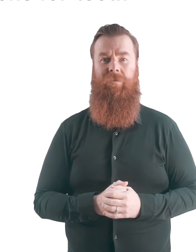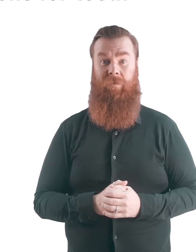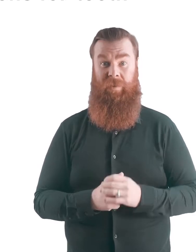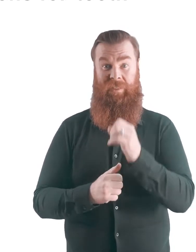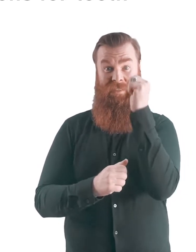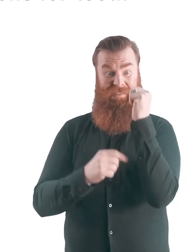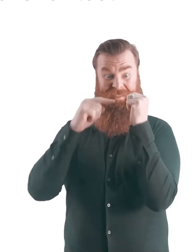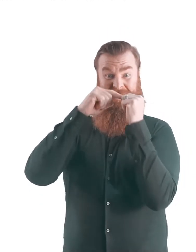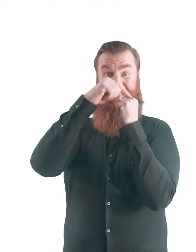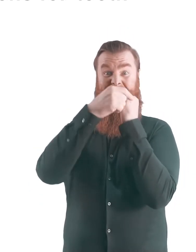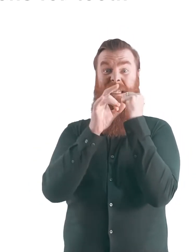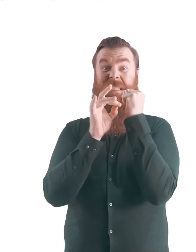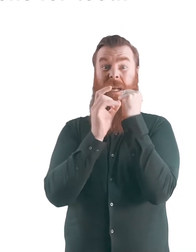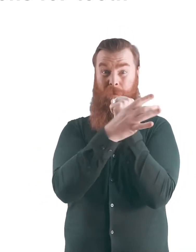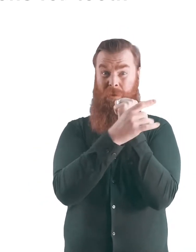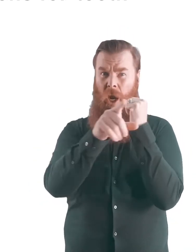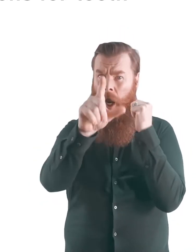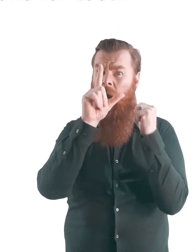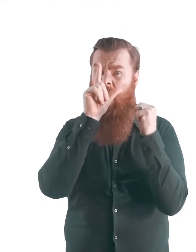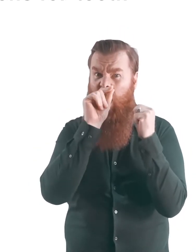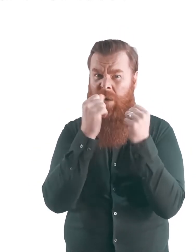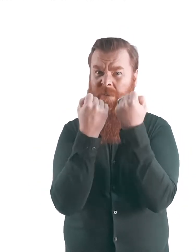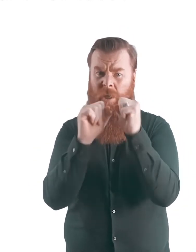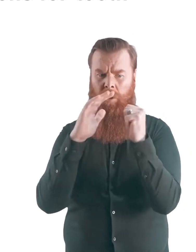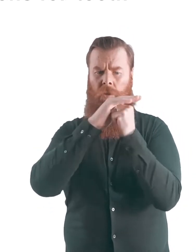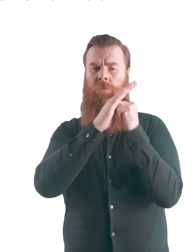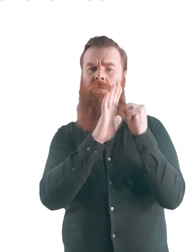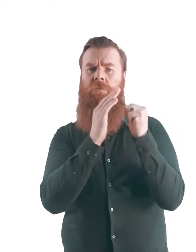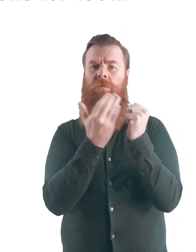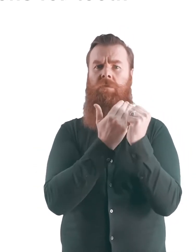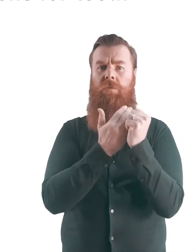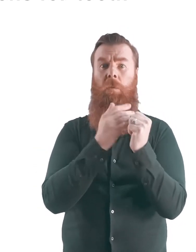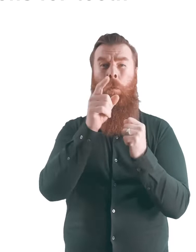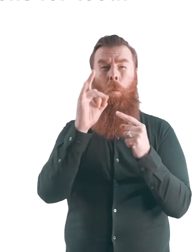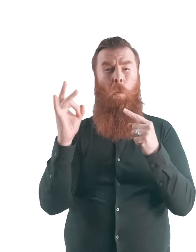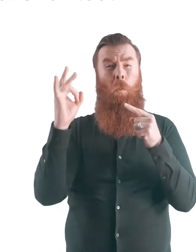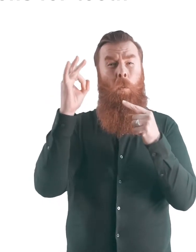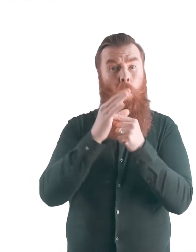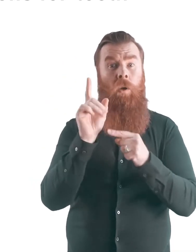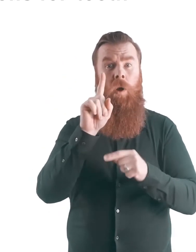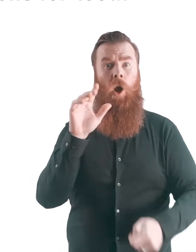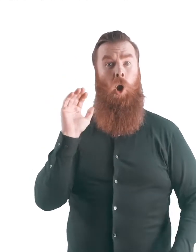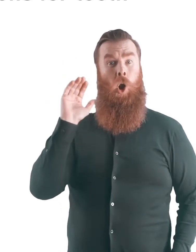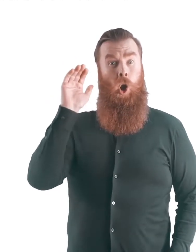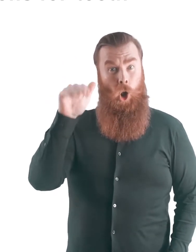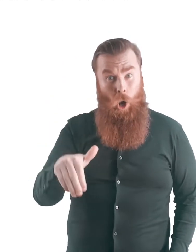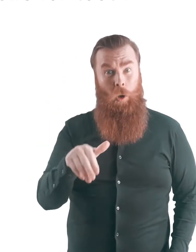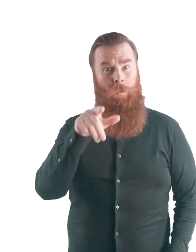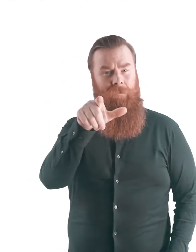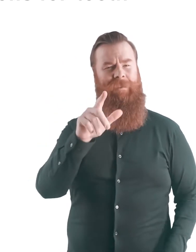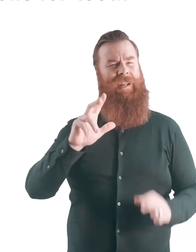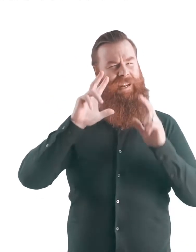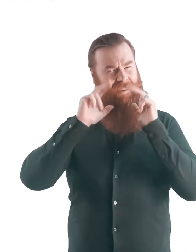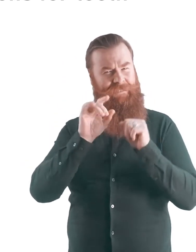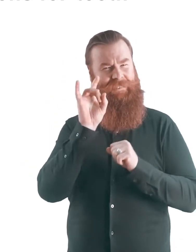Tooth decay can be prevented. That is why it’s important to keep good care of your teeth at home.